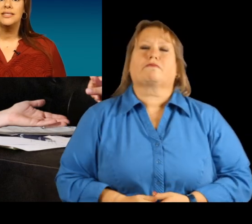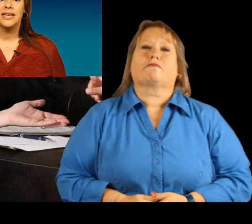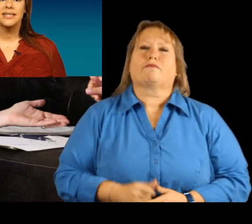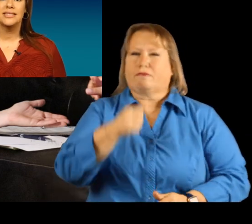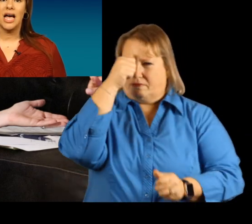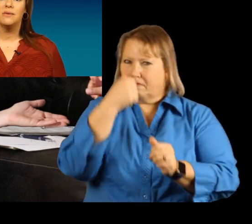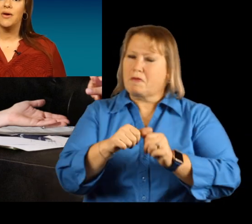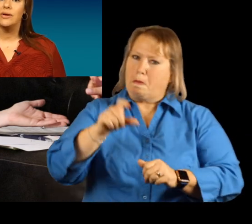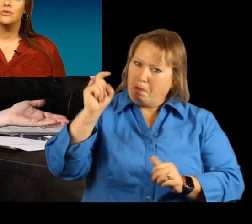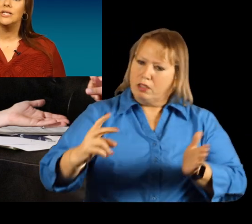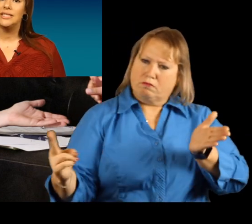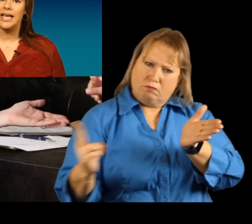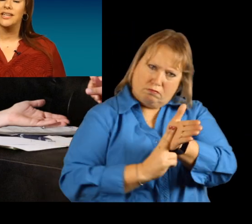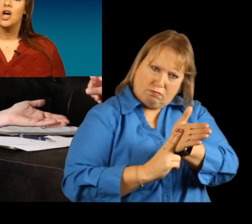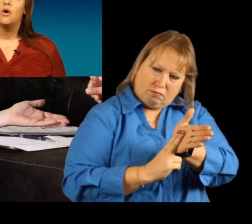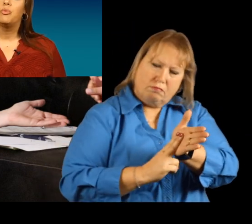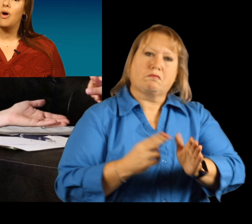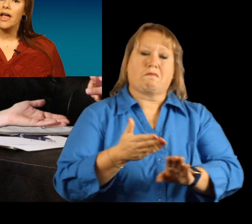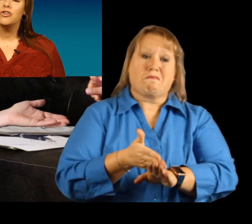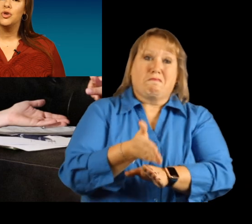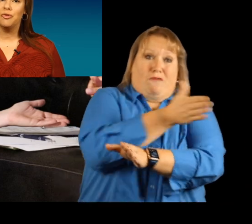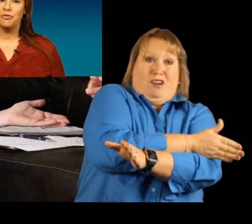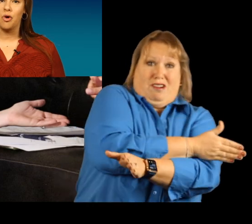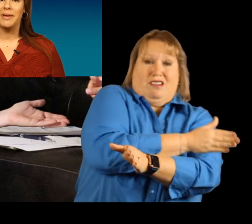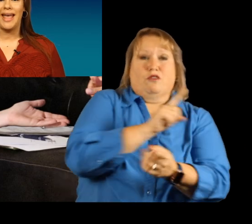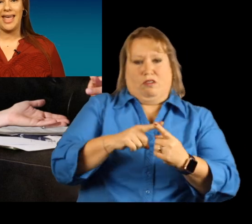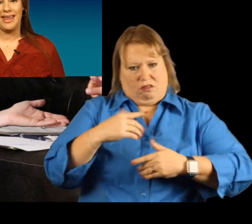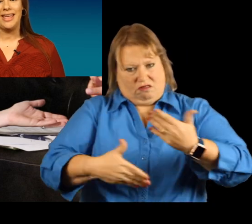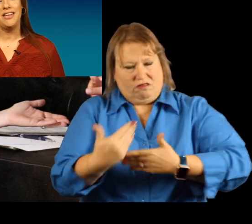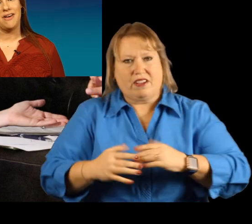get signed parental consent prior to performing any evaluation.